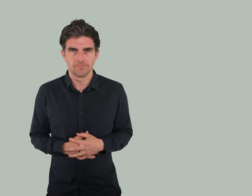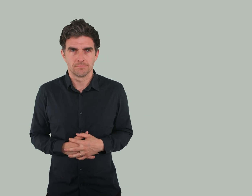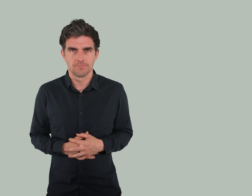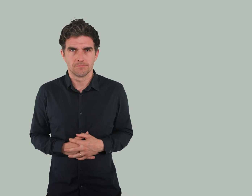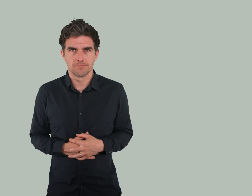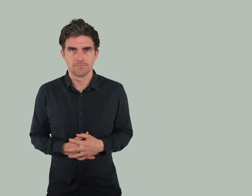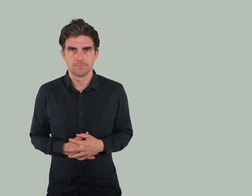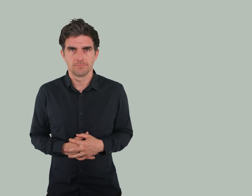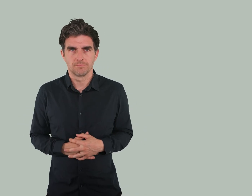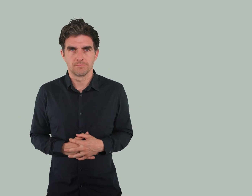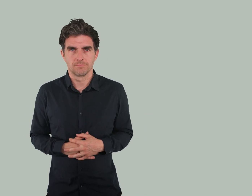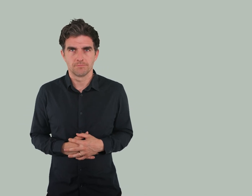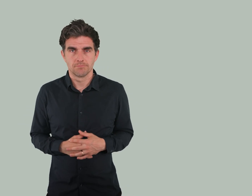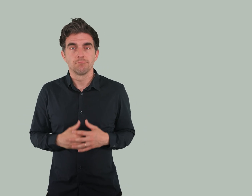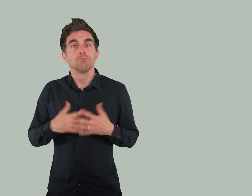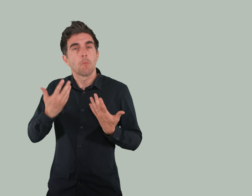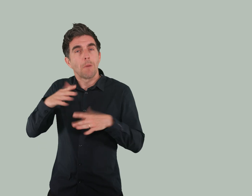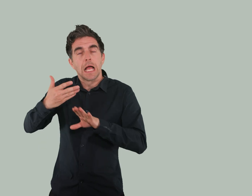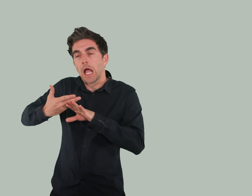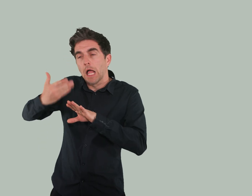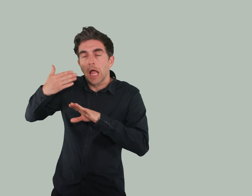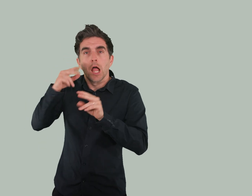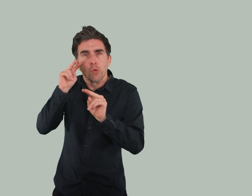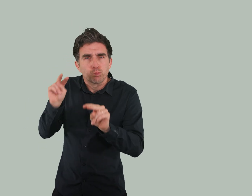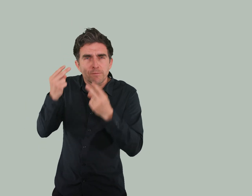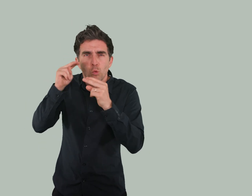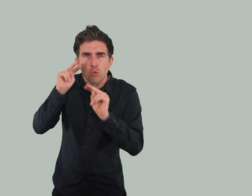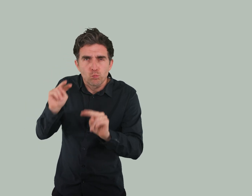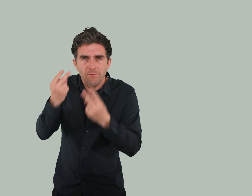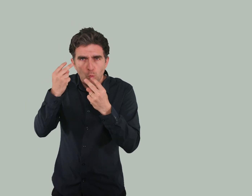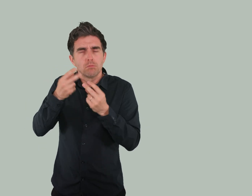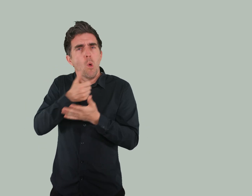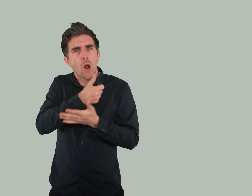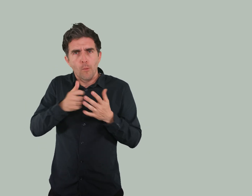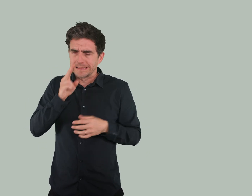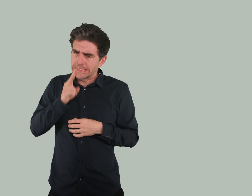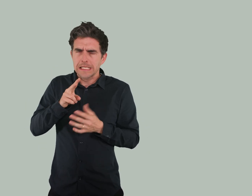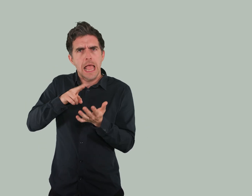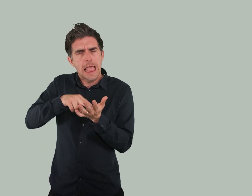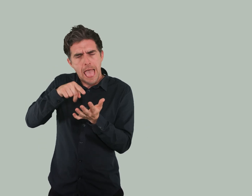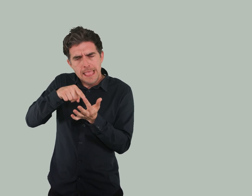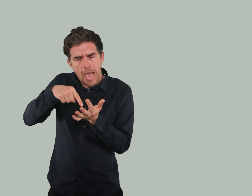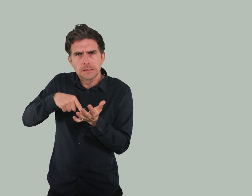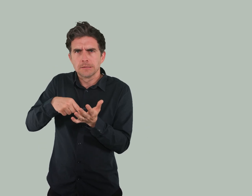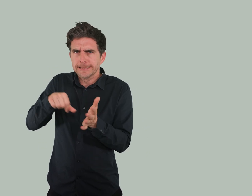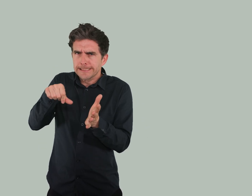210. So while previous reviews have tended to see the NEET issue